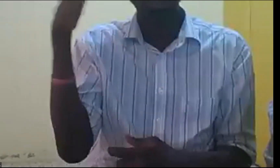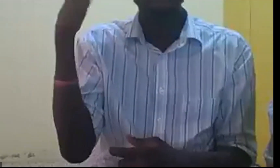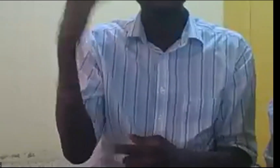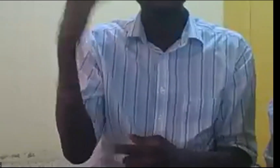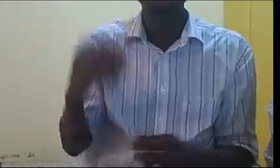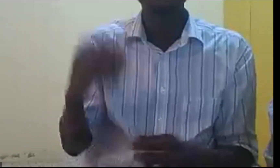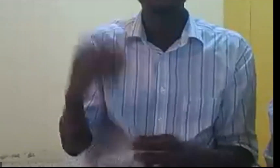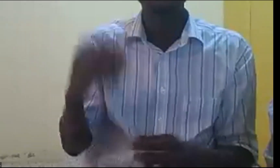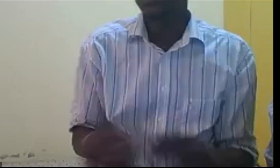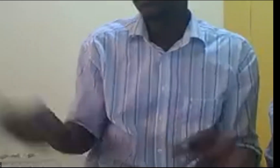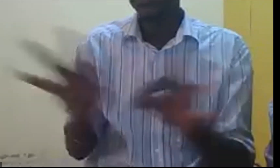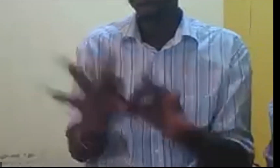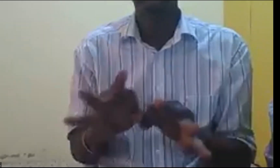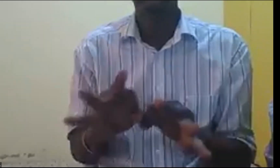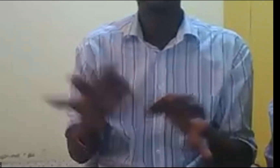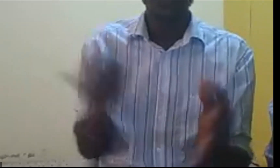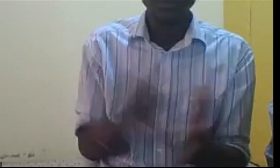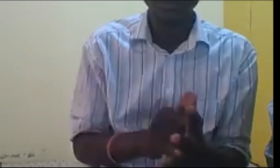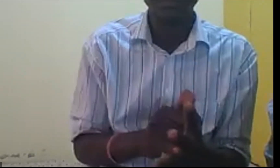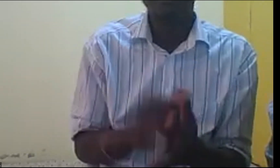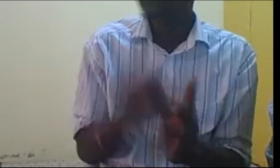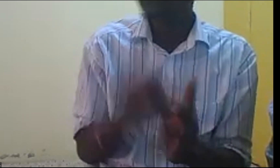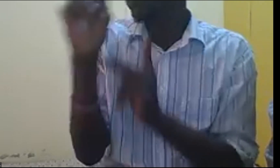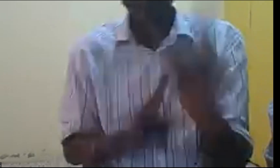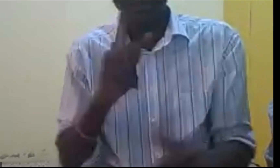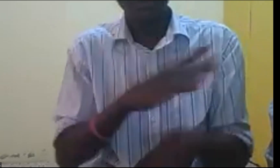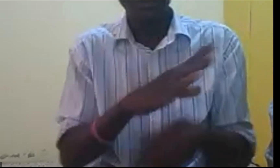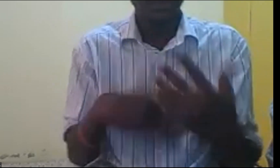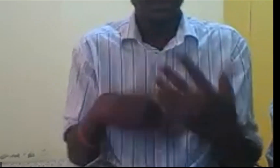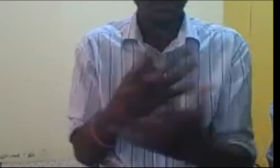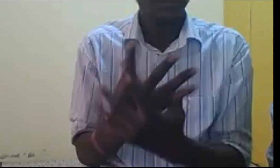Oh, okay, so she's going to try and record the piece for us so that we can play that.